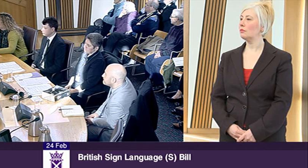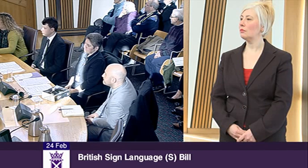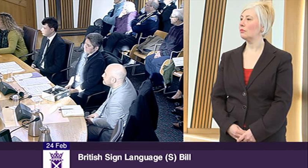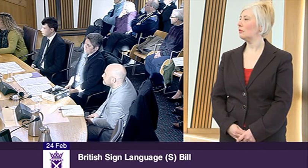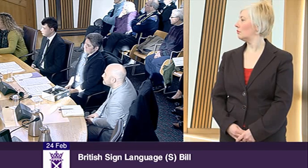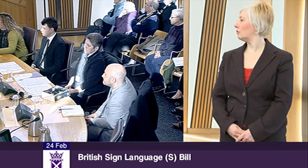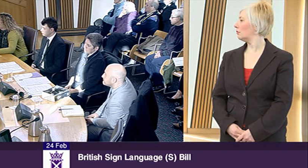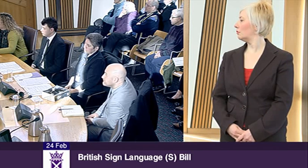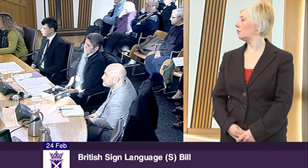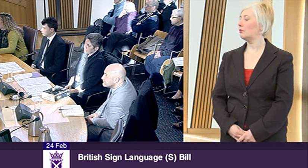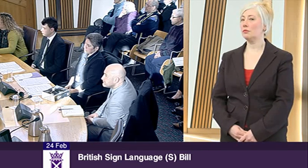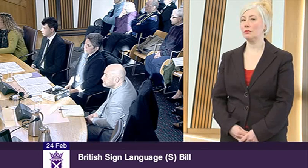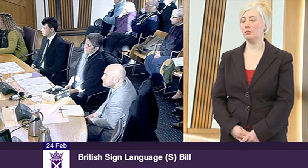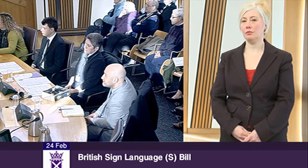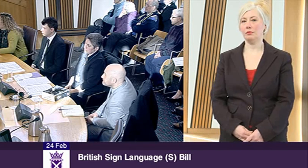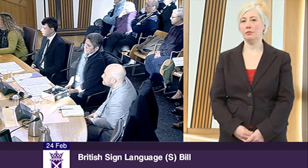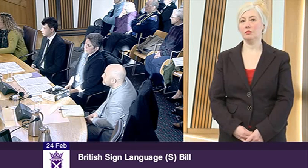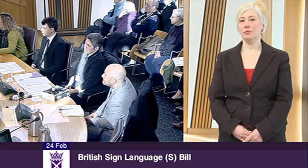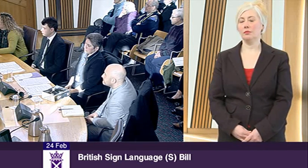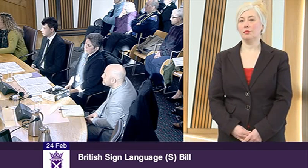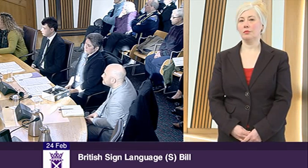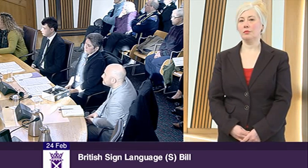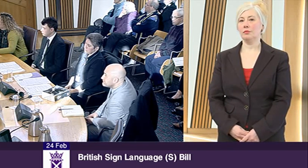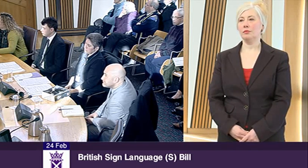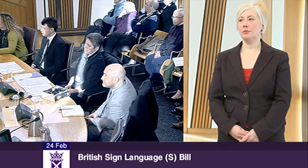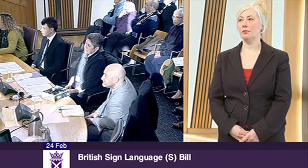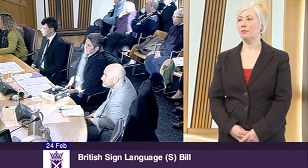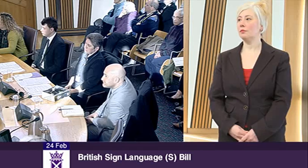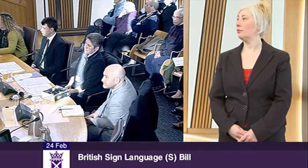the deafblind minority within the deaf community as part of that picture.